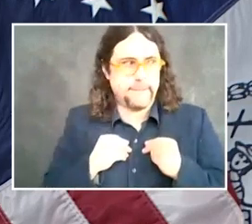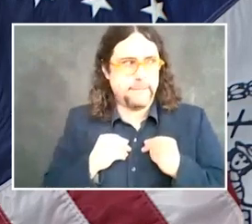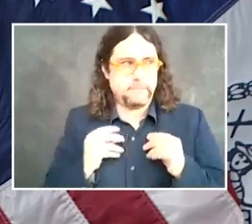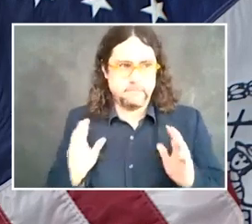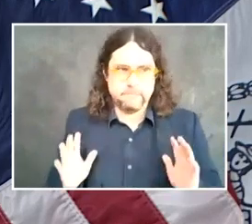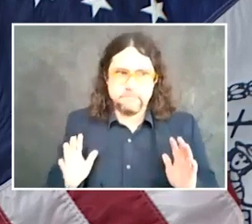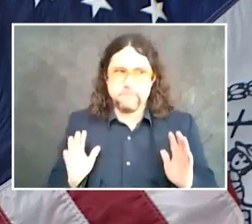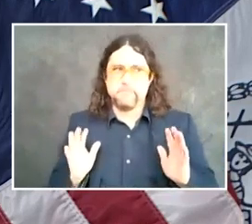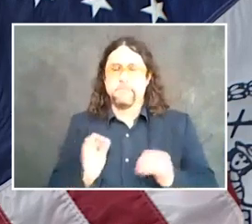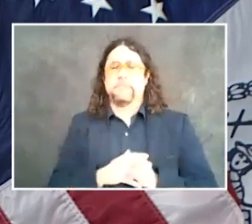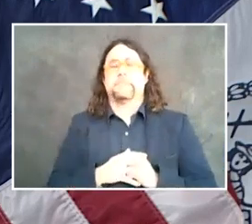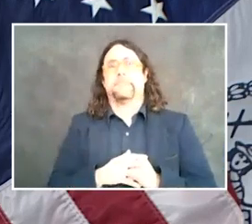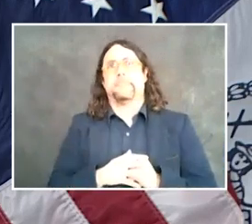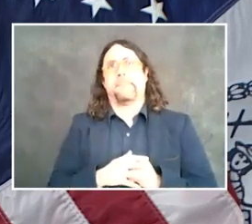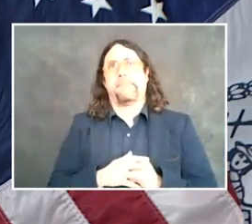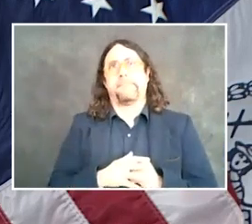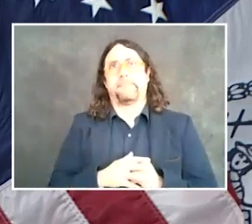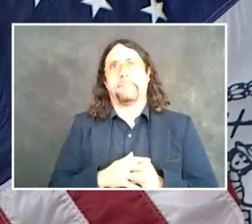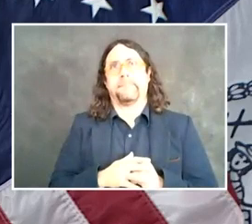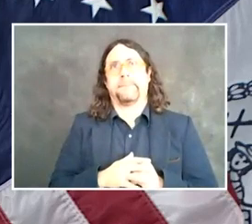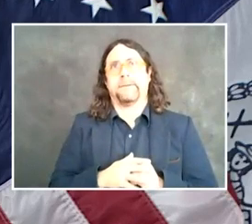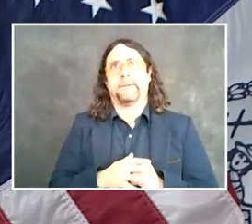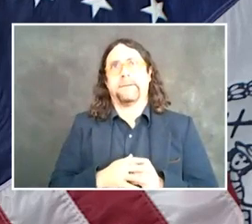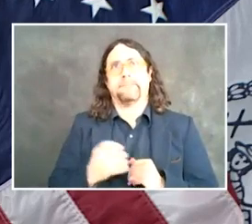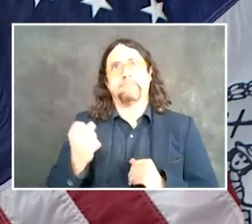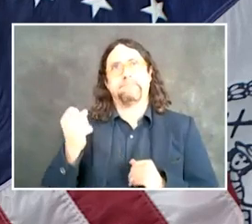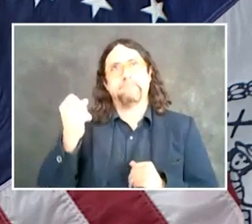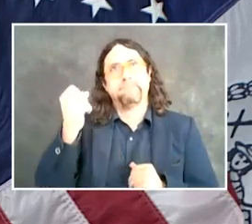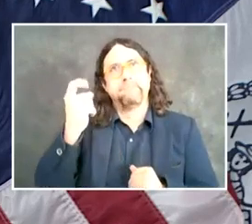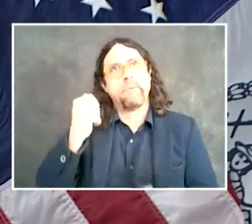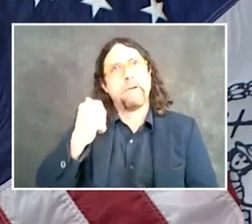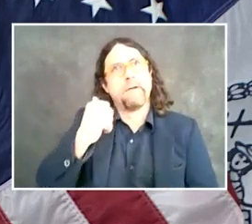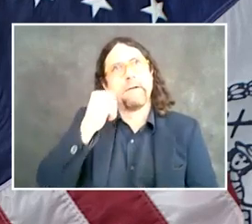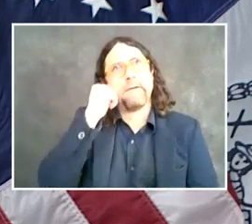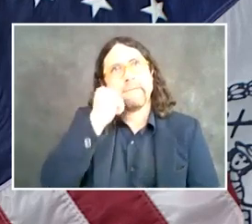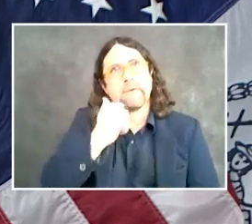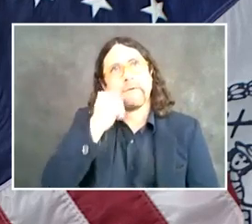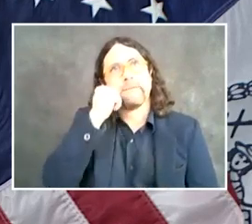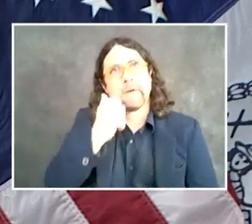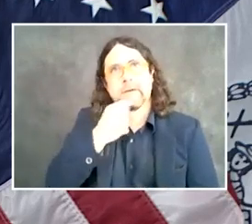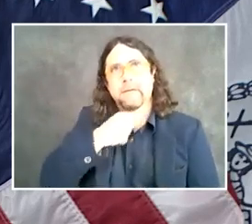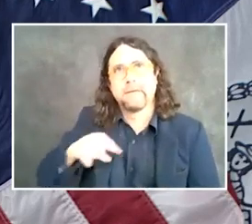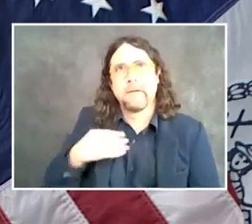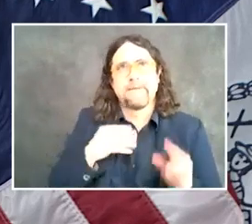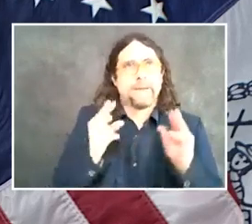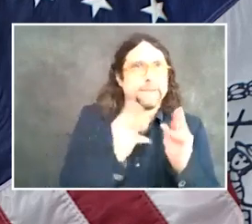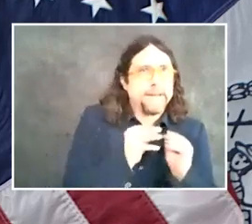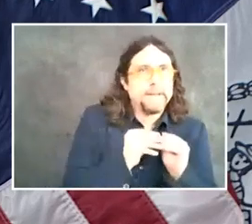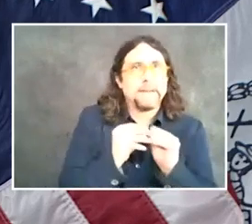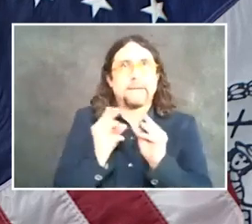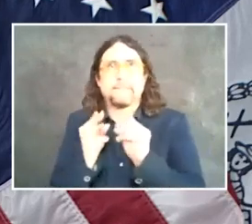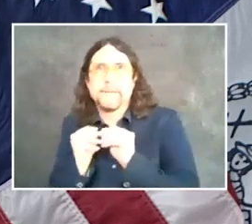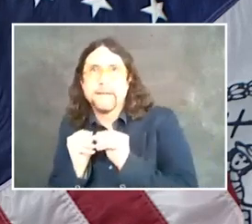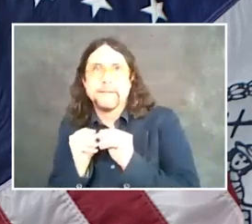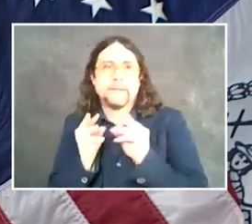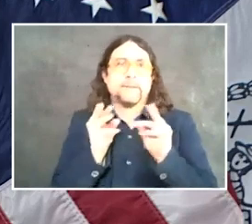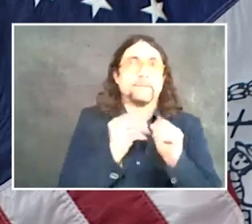TO TAKE THE FACT THAT WE CONSTANTLY ARE BRIEFING YOU AND RESPECT THAT WE'RE TRYING TO